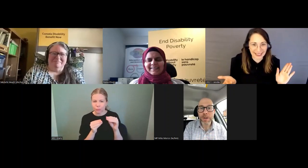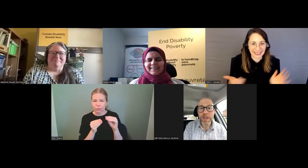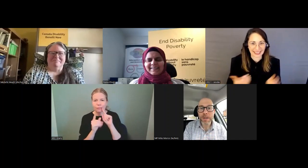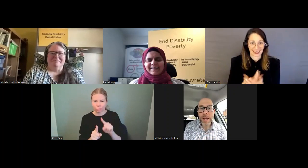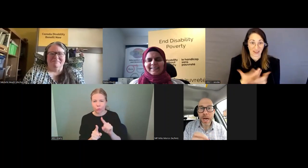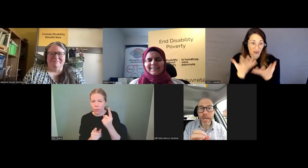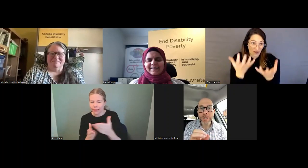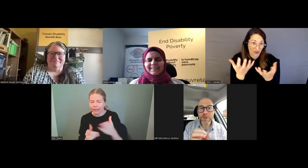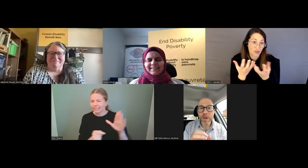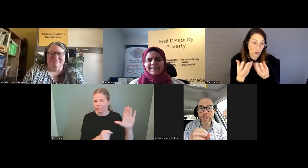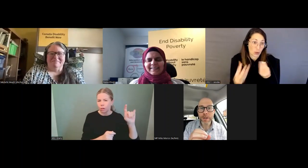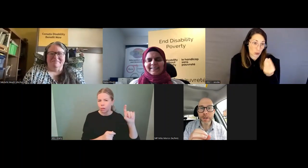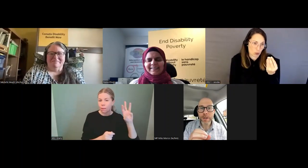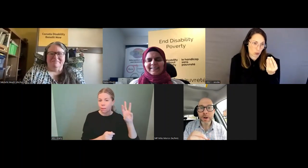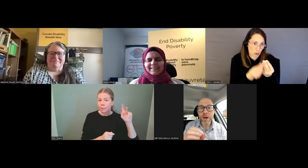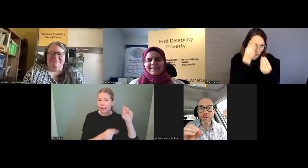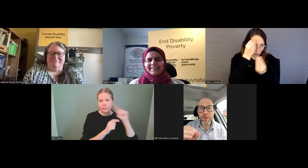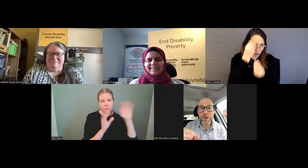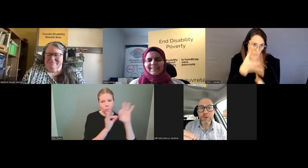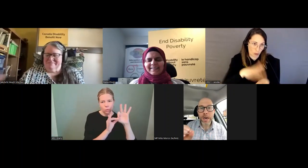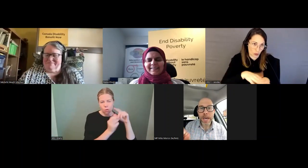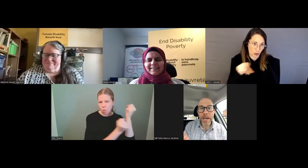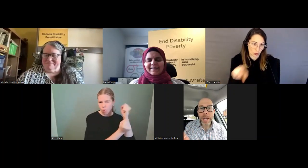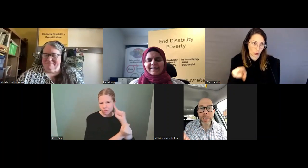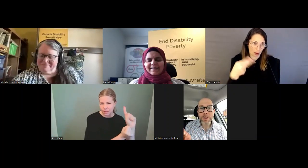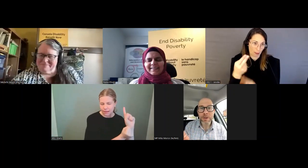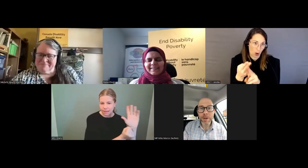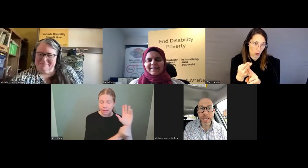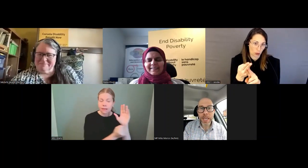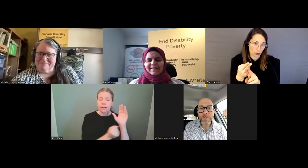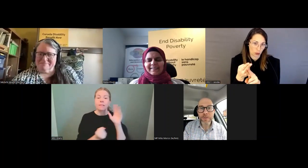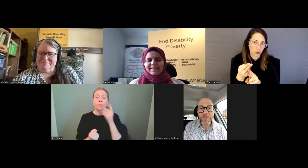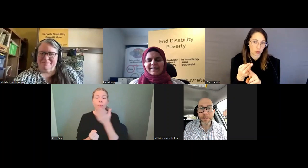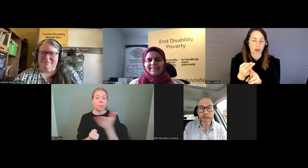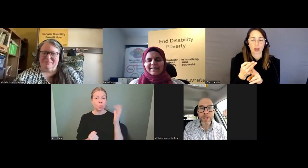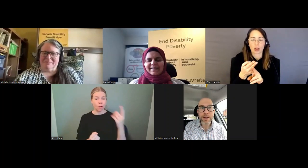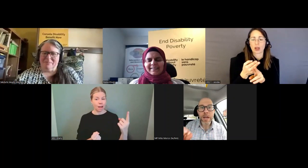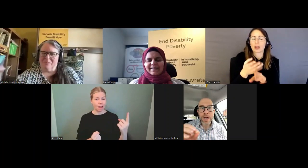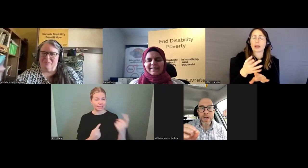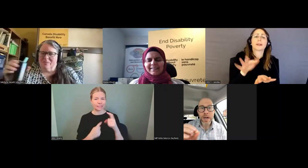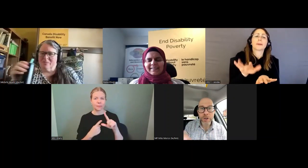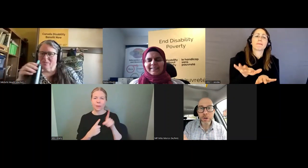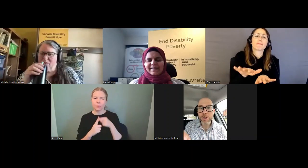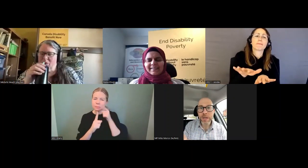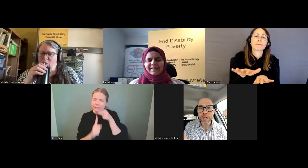I'LL JUST SHARE FOR THOSE ASKING ABOUT THE SPECIFIC AMENDMENTS, I'M SURE THE DISABILITY